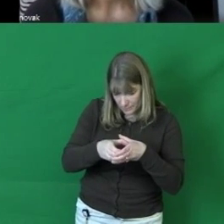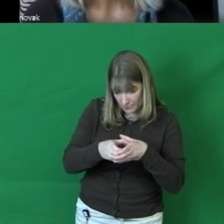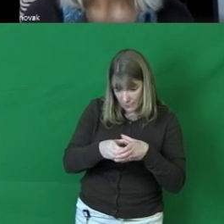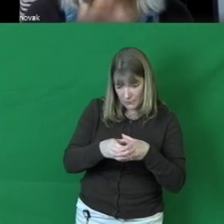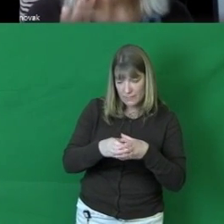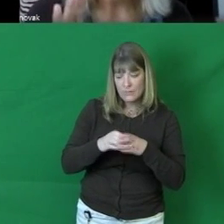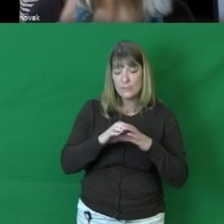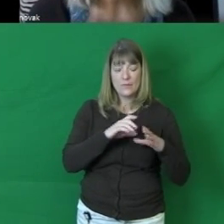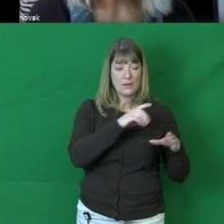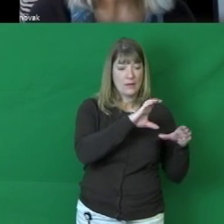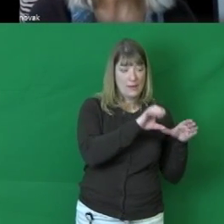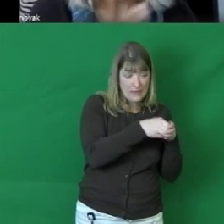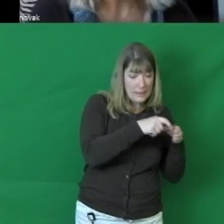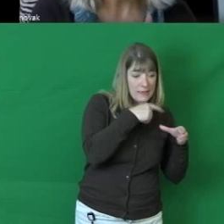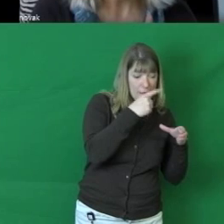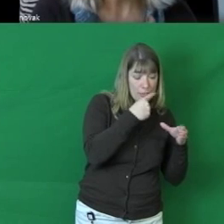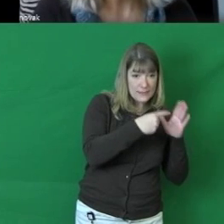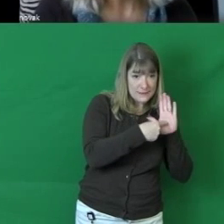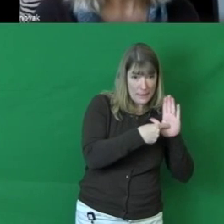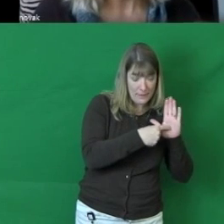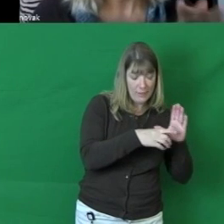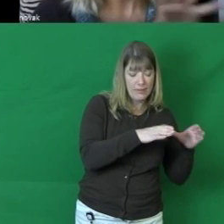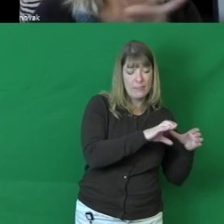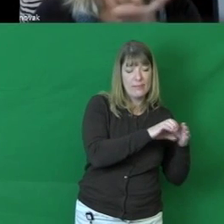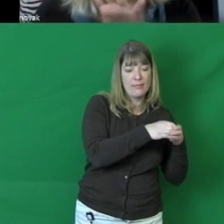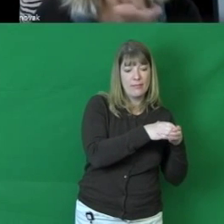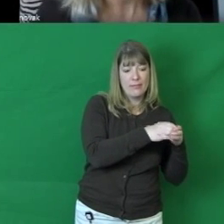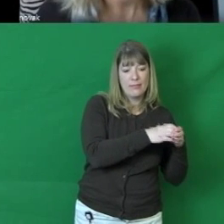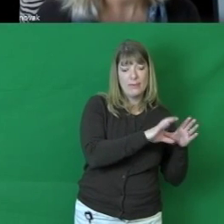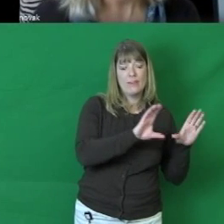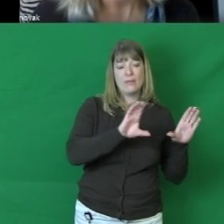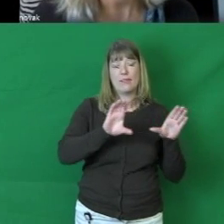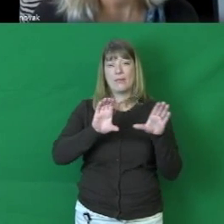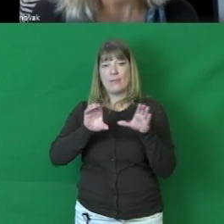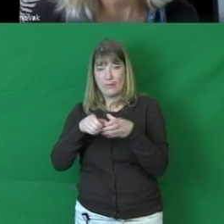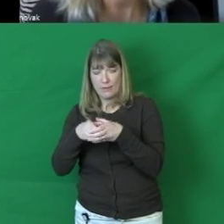I had a hearing sample and a group of students